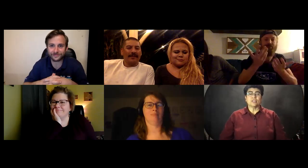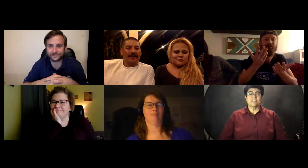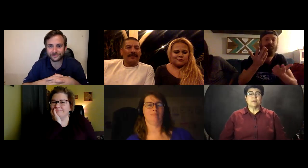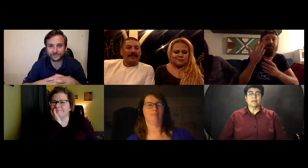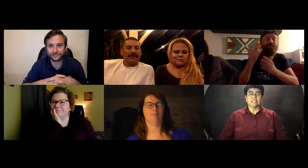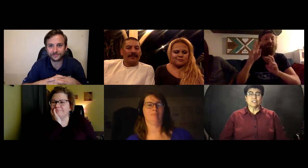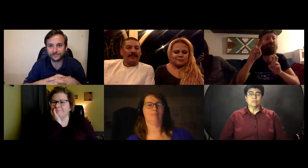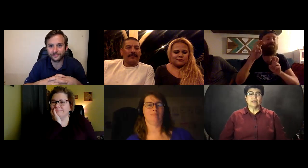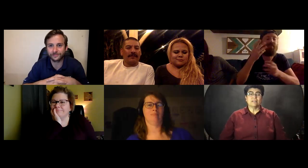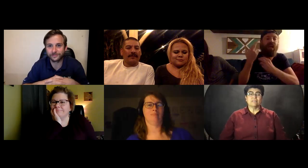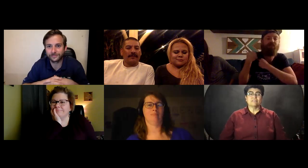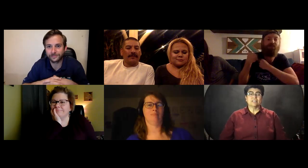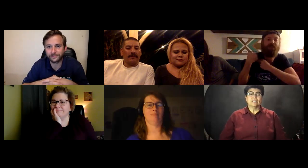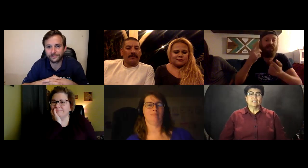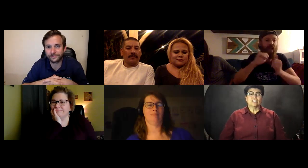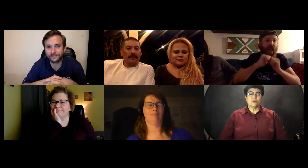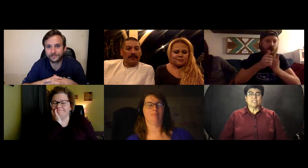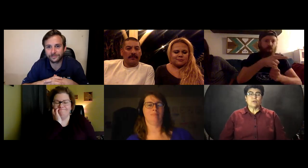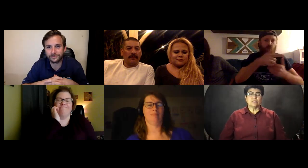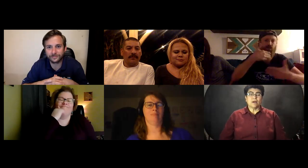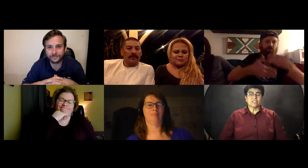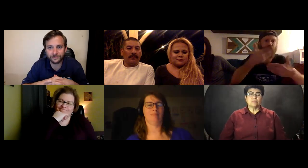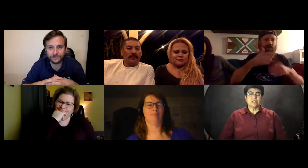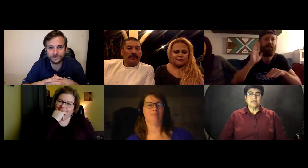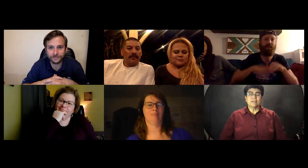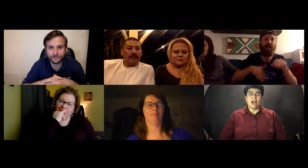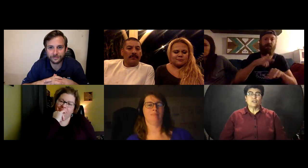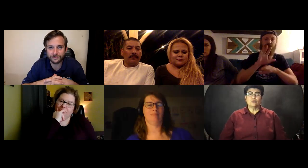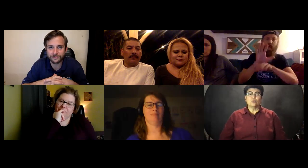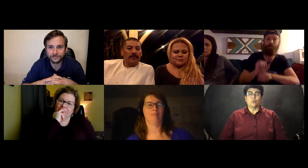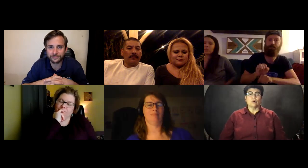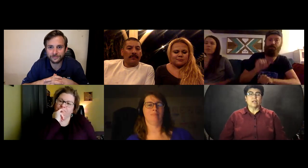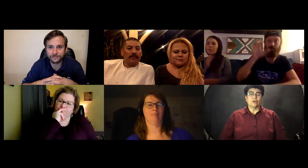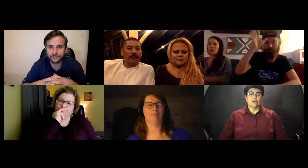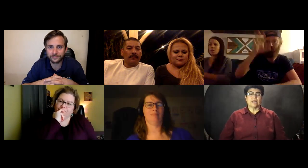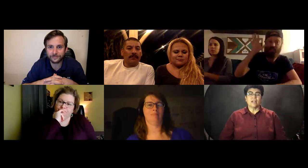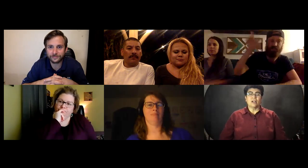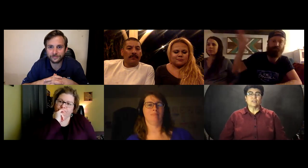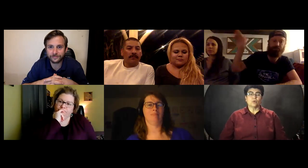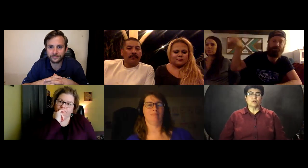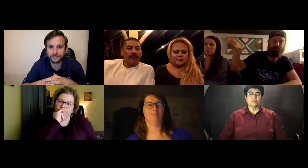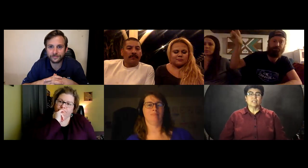him a little bit of shall we say responsibility of how you